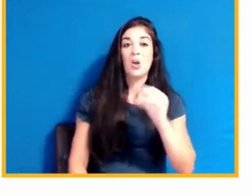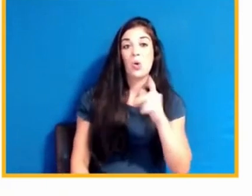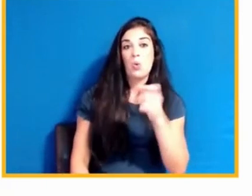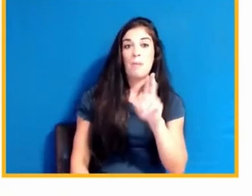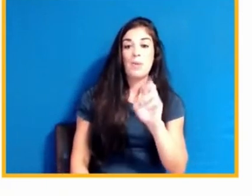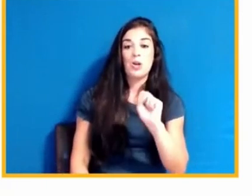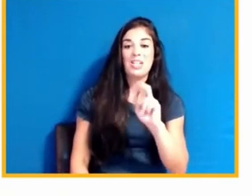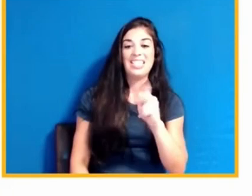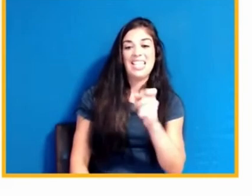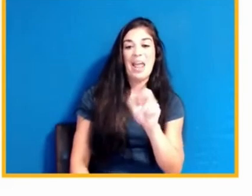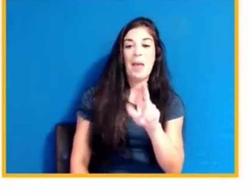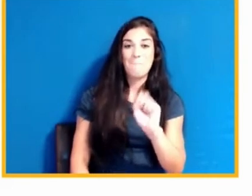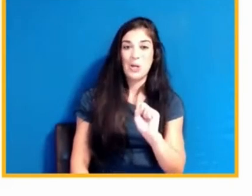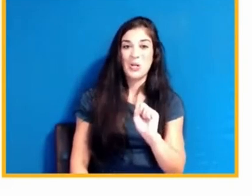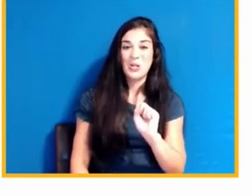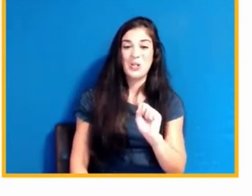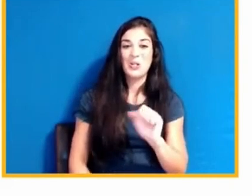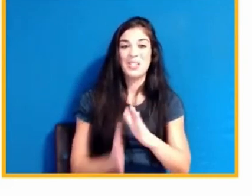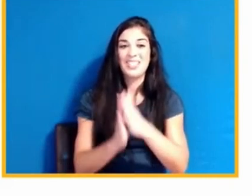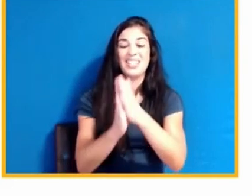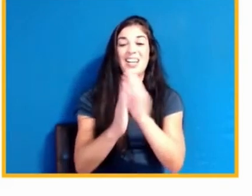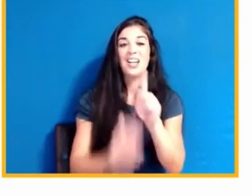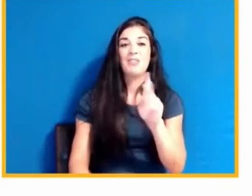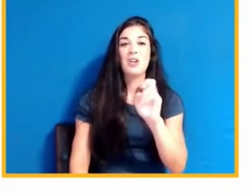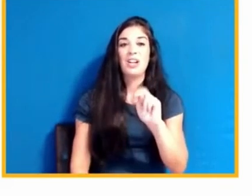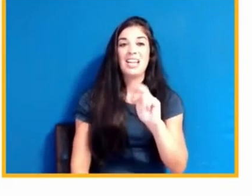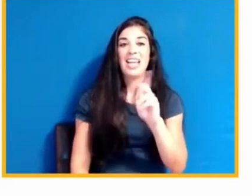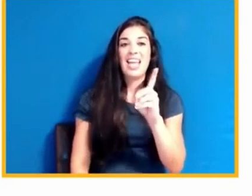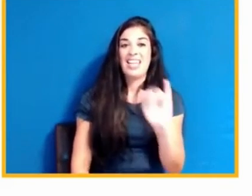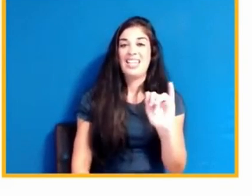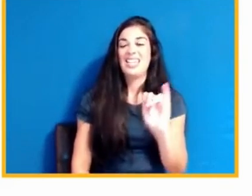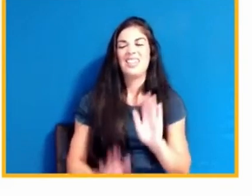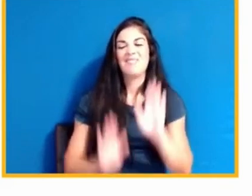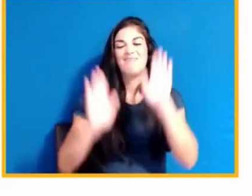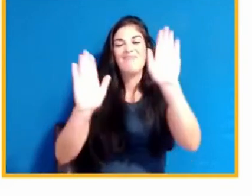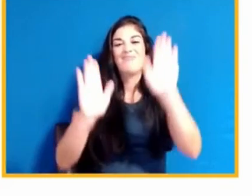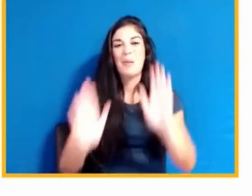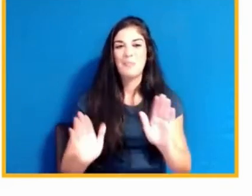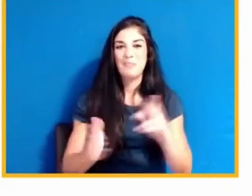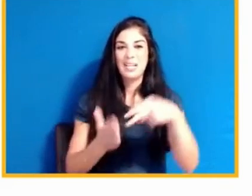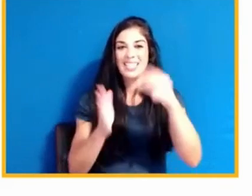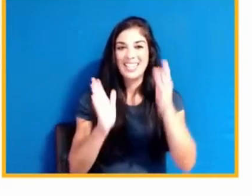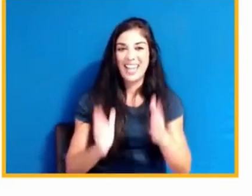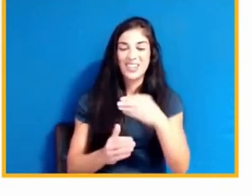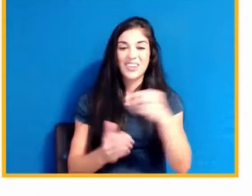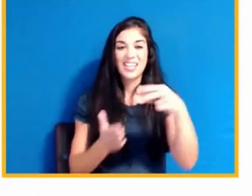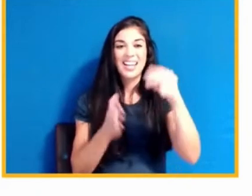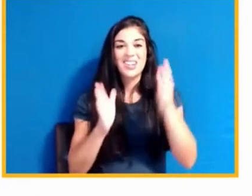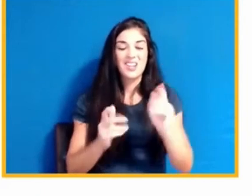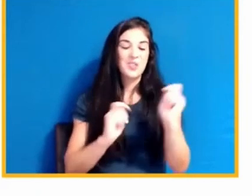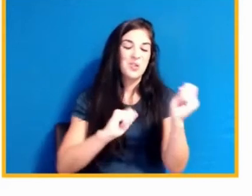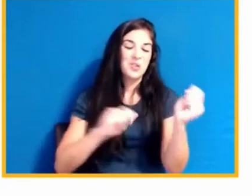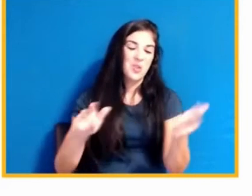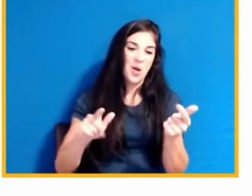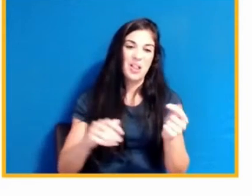Kendi Kendi Kendi! Kendi is amazing amazing dancer, all three amazing dancers and judges, very very skilled in their craft,